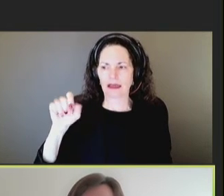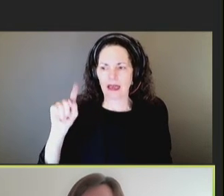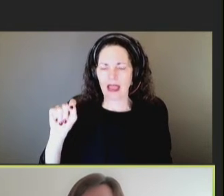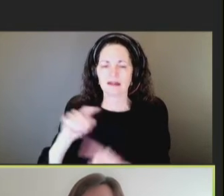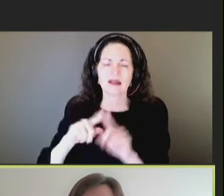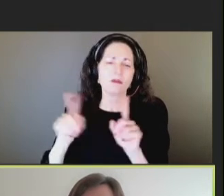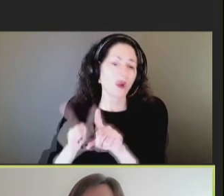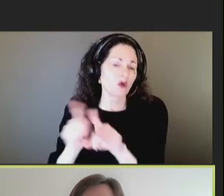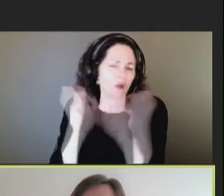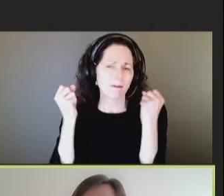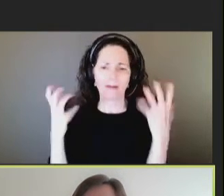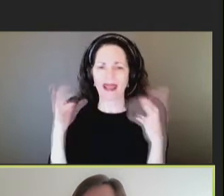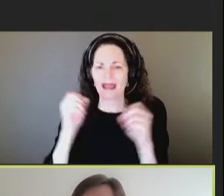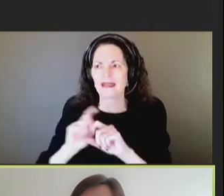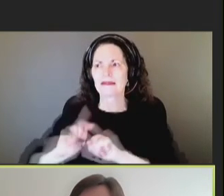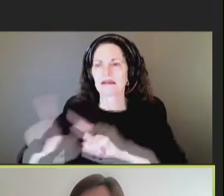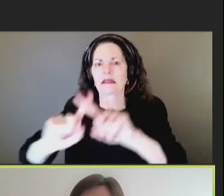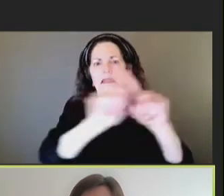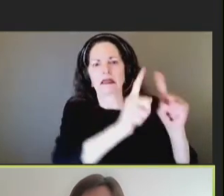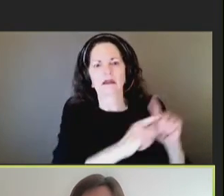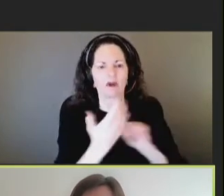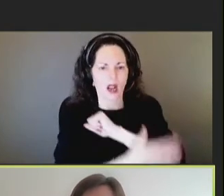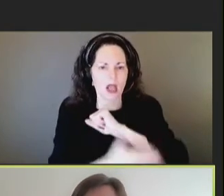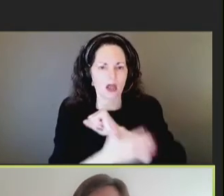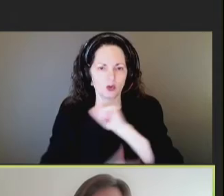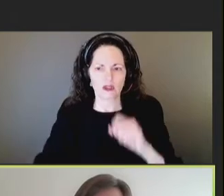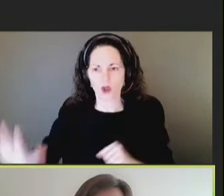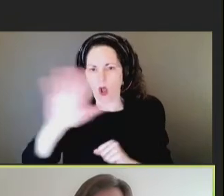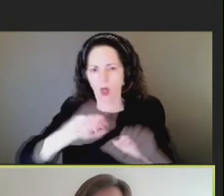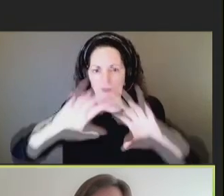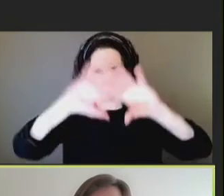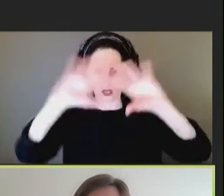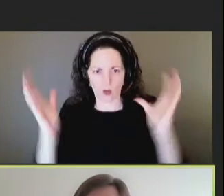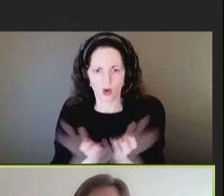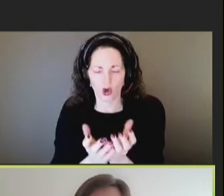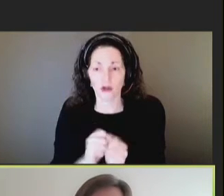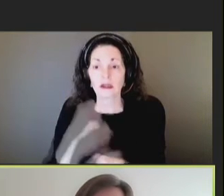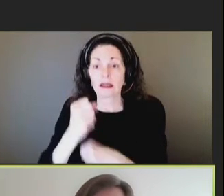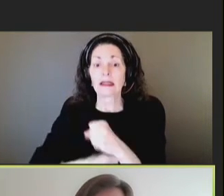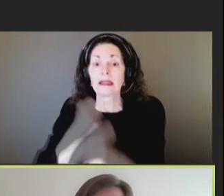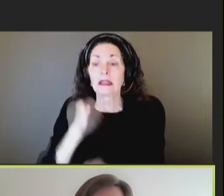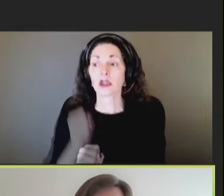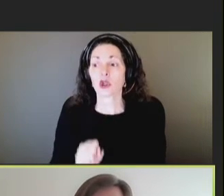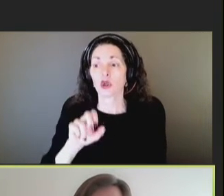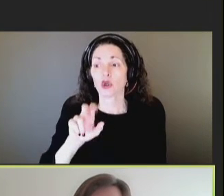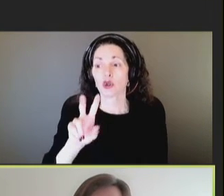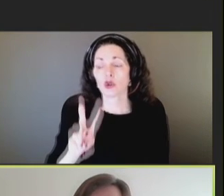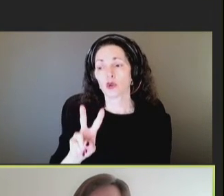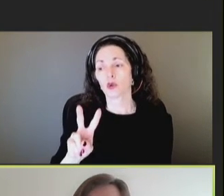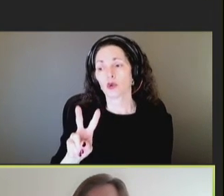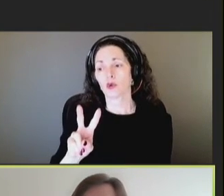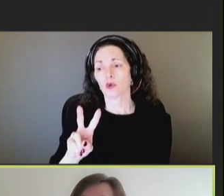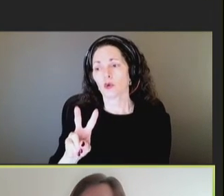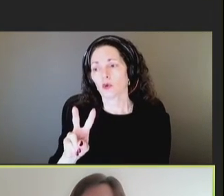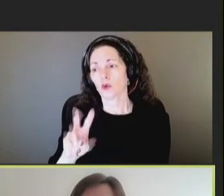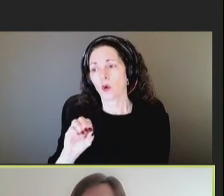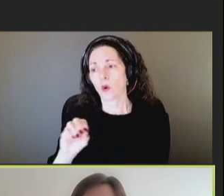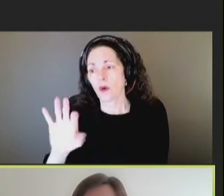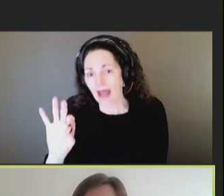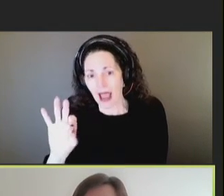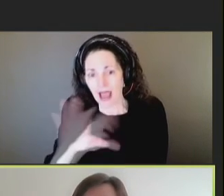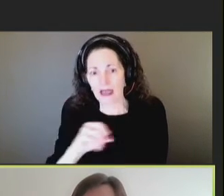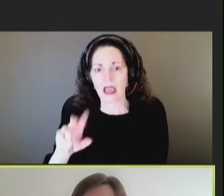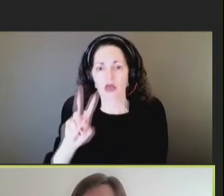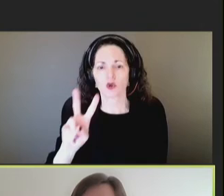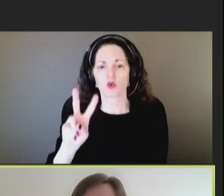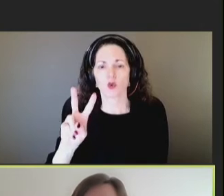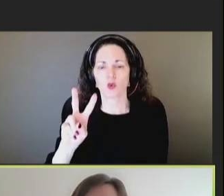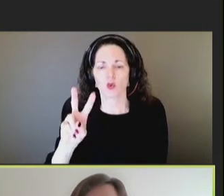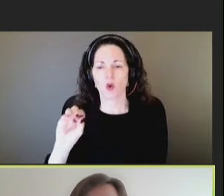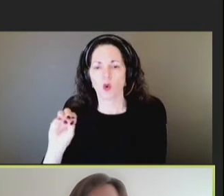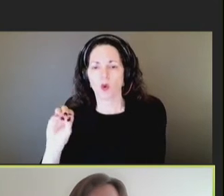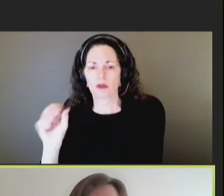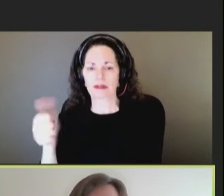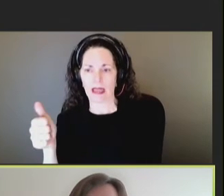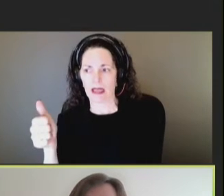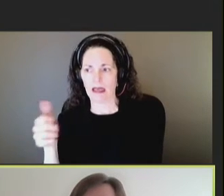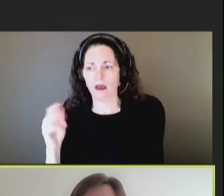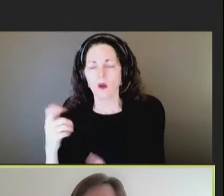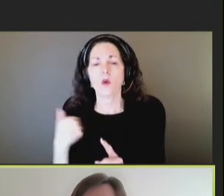world. In 2009 and '10, the H1N1 pandemic, out of two of our facilities, we responded within